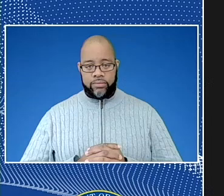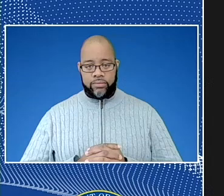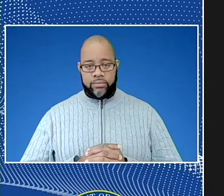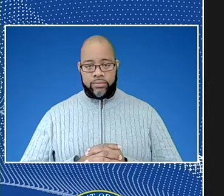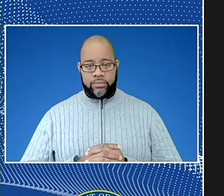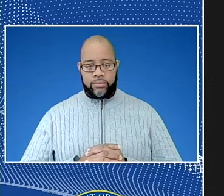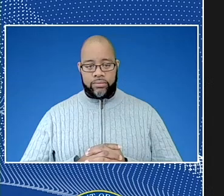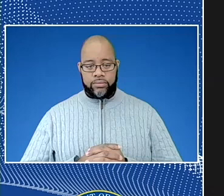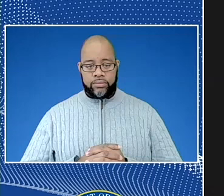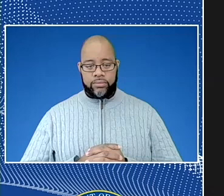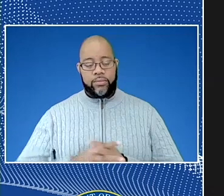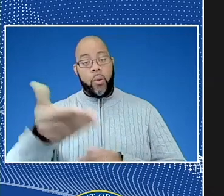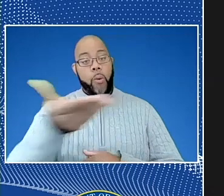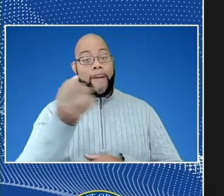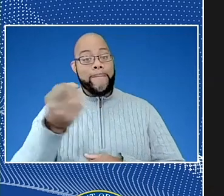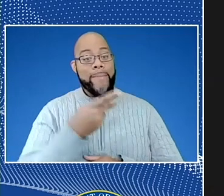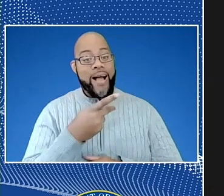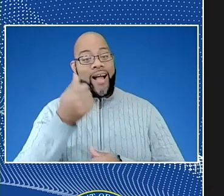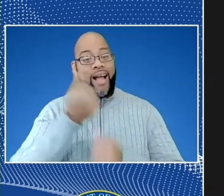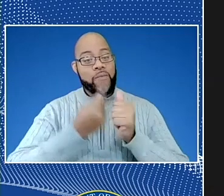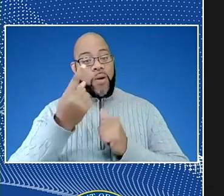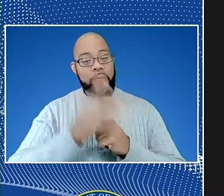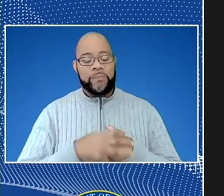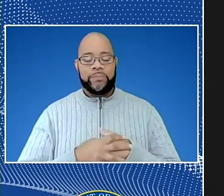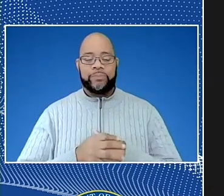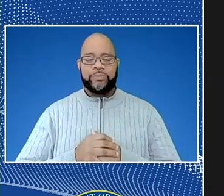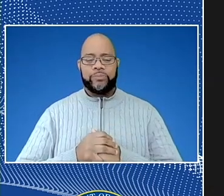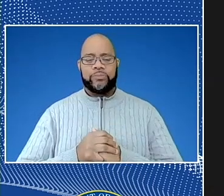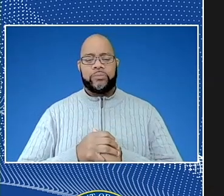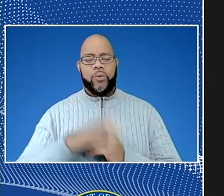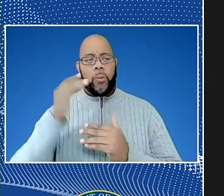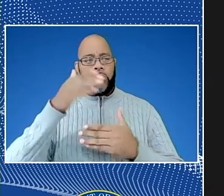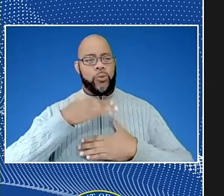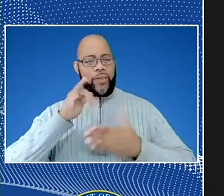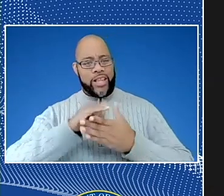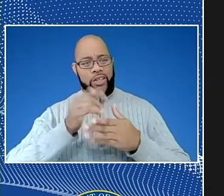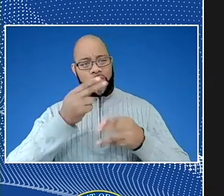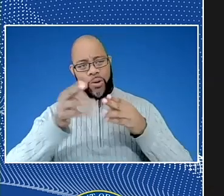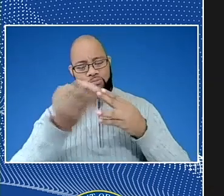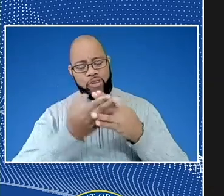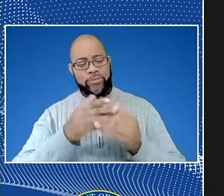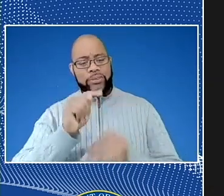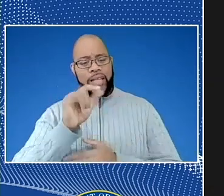Welcome back, everyone. Hope you enjoyed that short break. Tamy, if it's okay, I'll turn it right